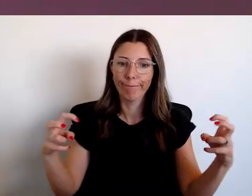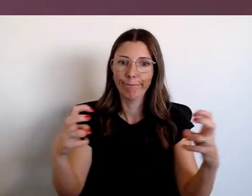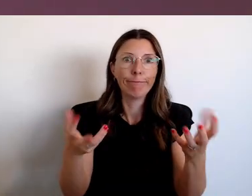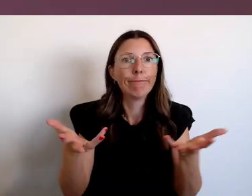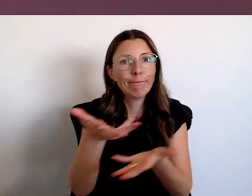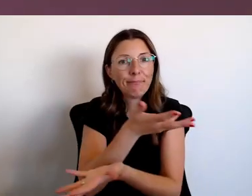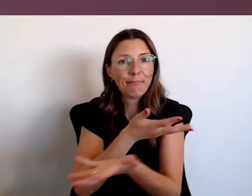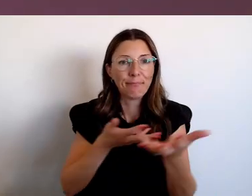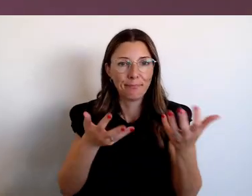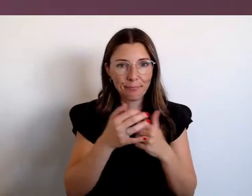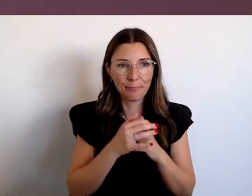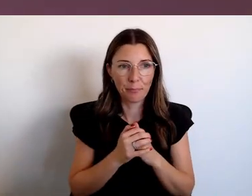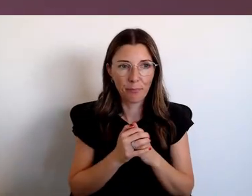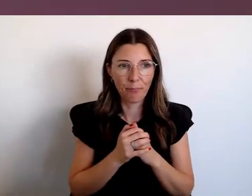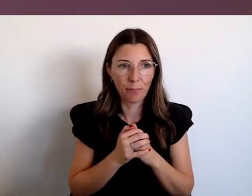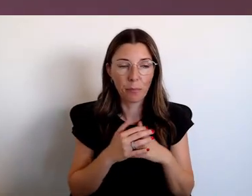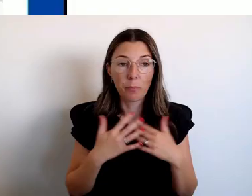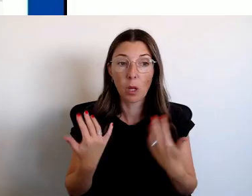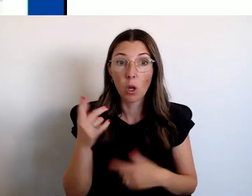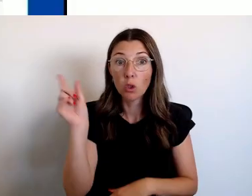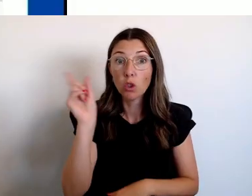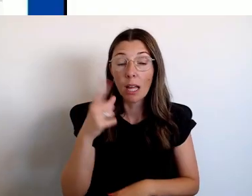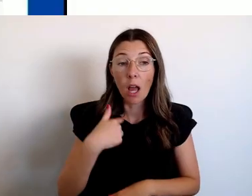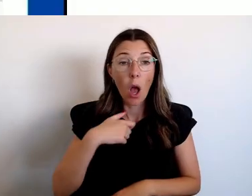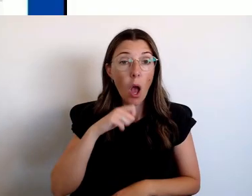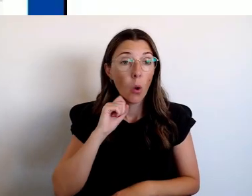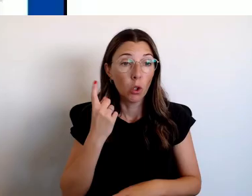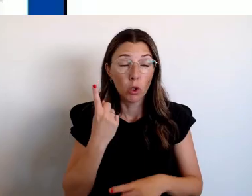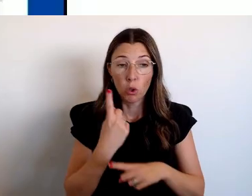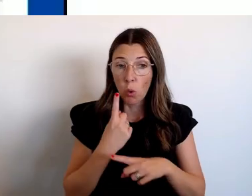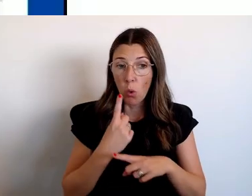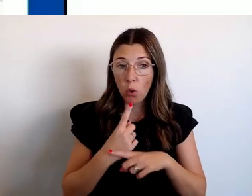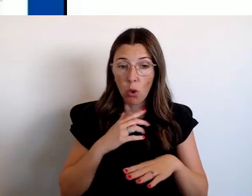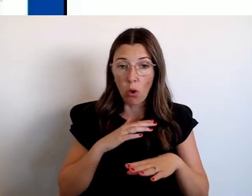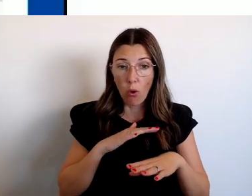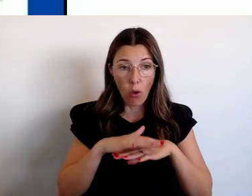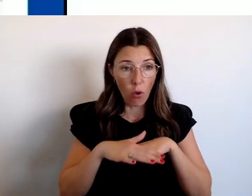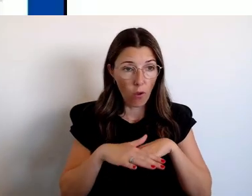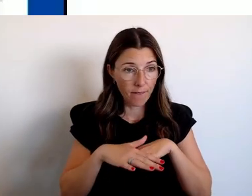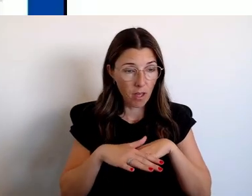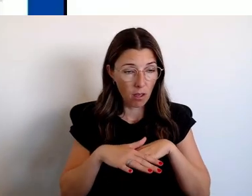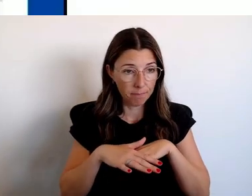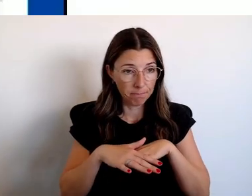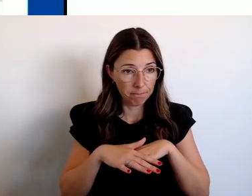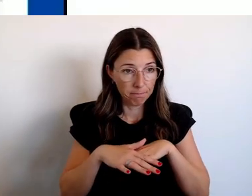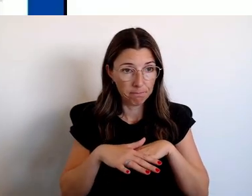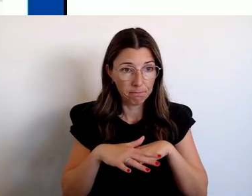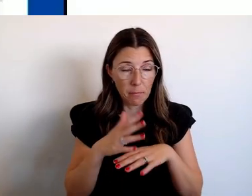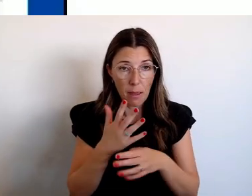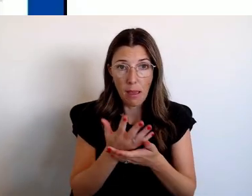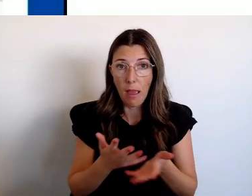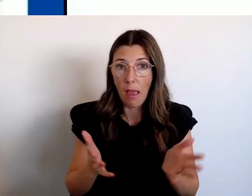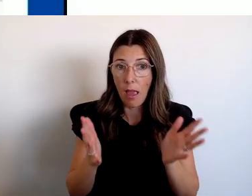So I guess today I was going to talk a little bit around how we